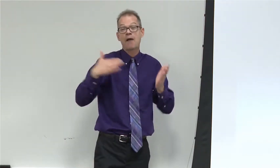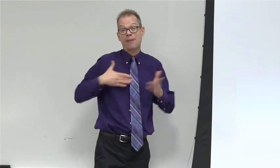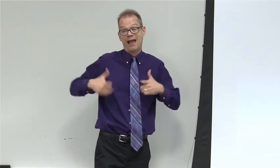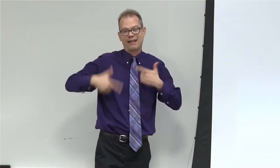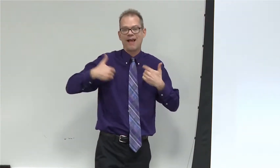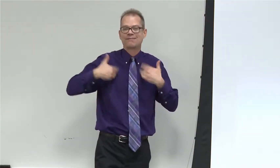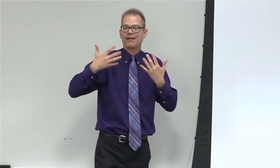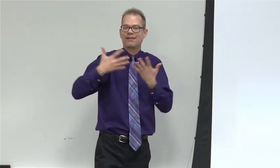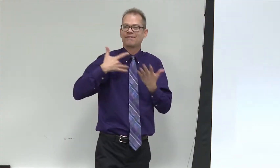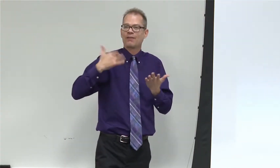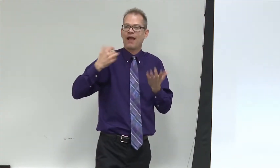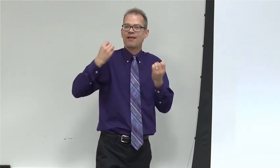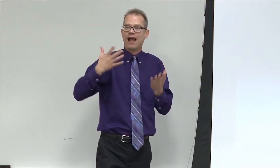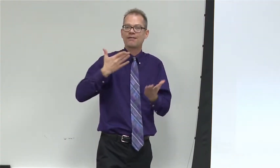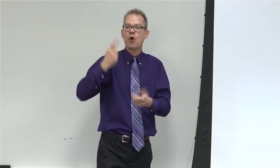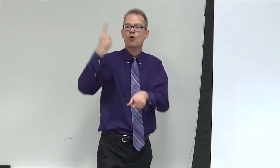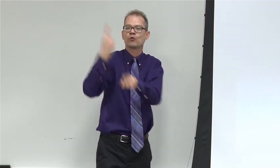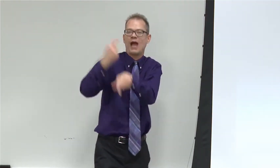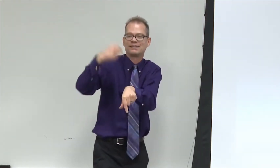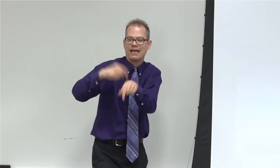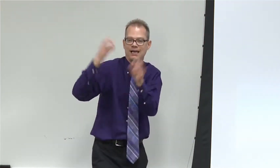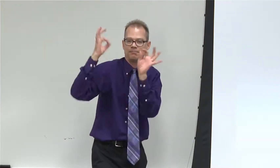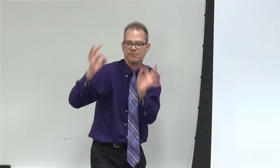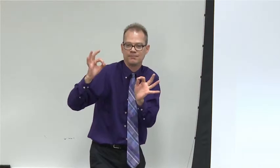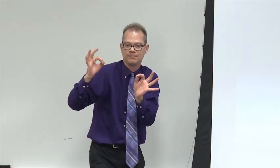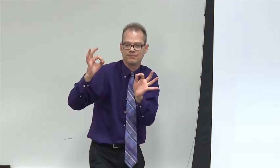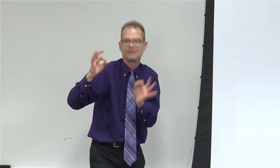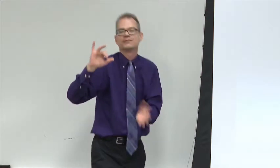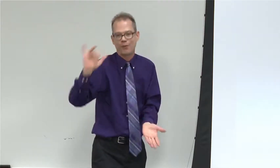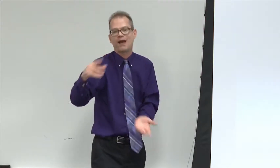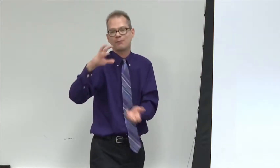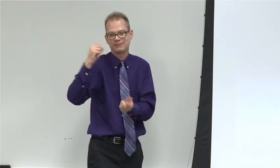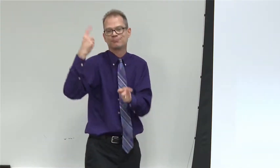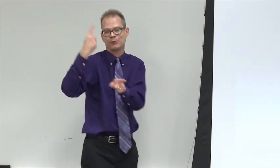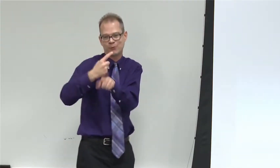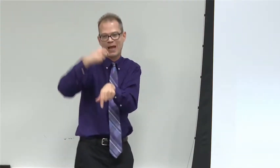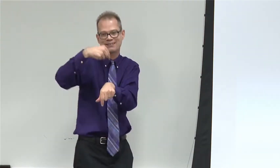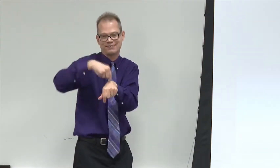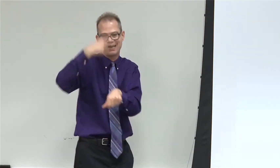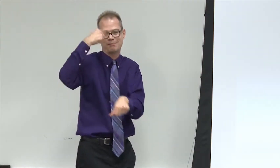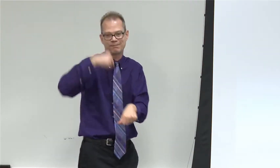So...I feel like they've been at the perfect time